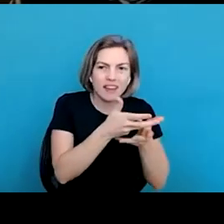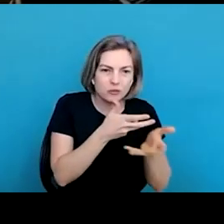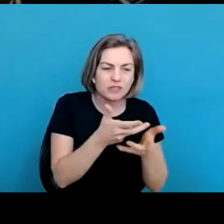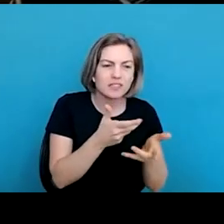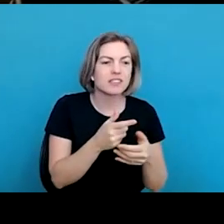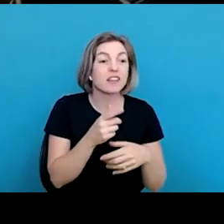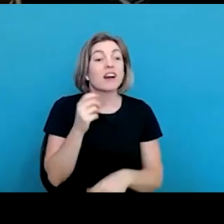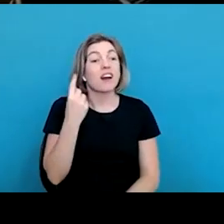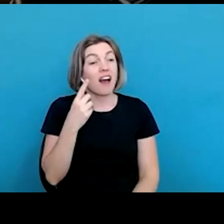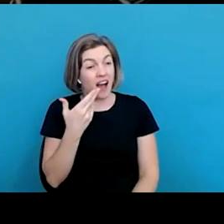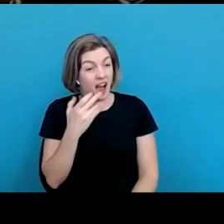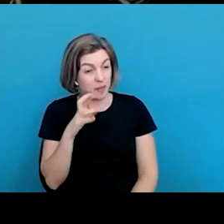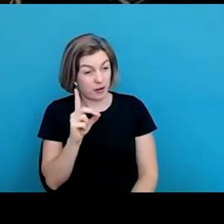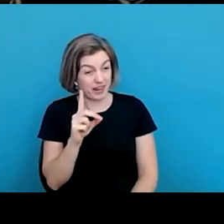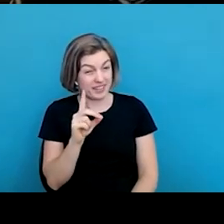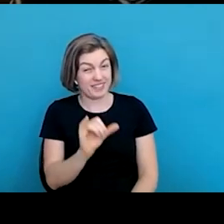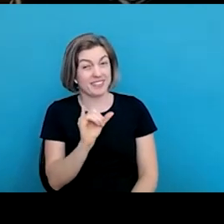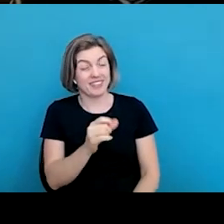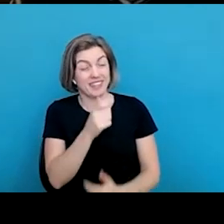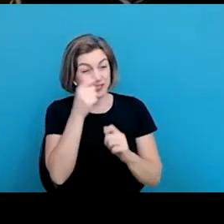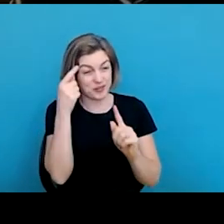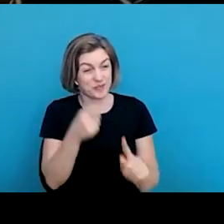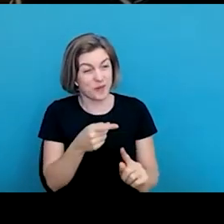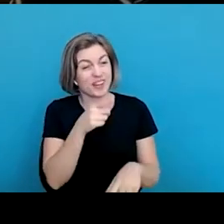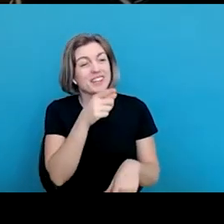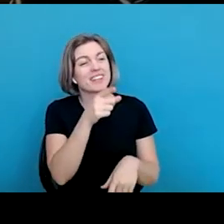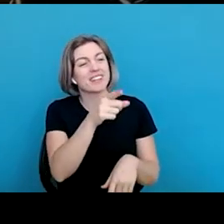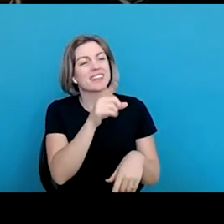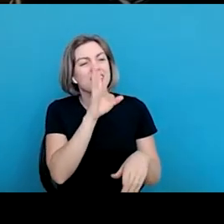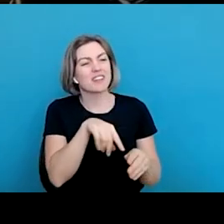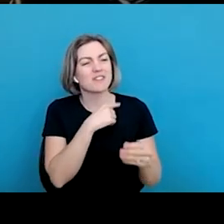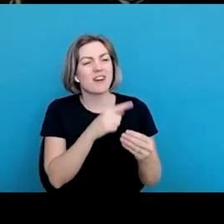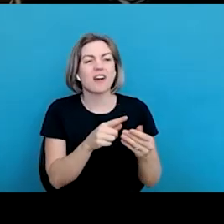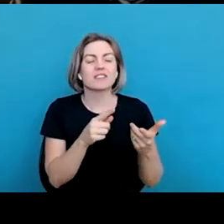is an interesting point. If we are thinking about some of the really interesting discussions